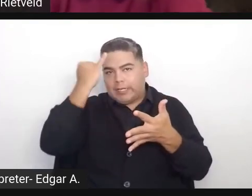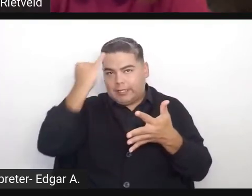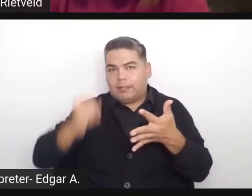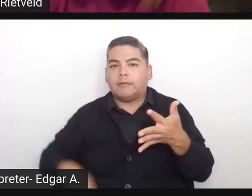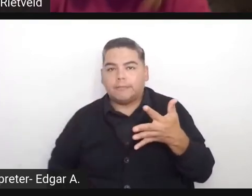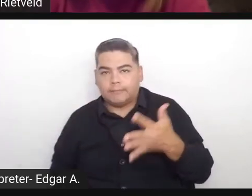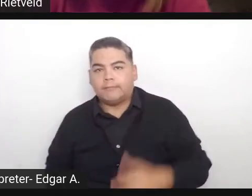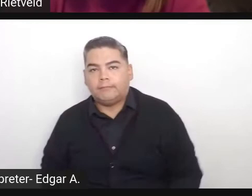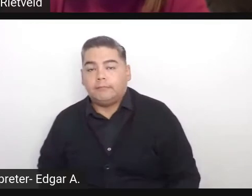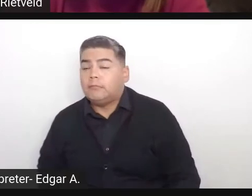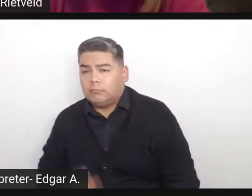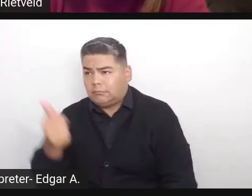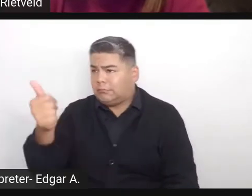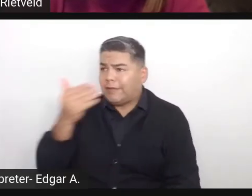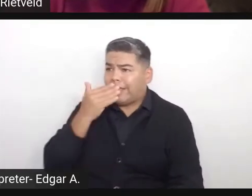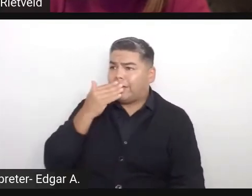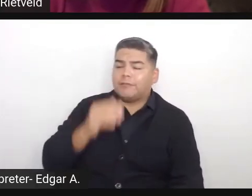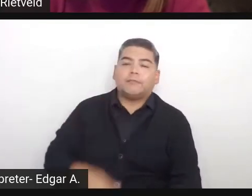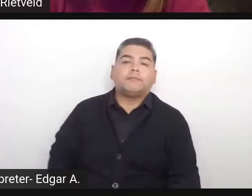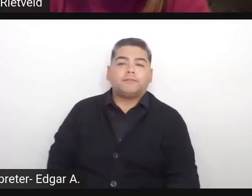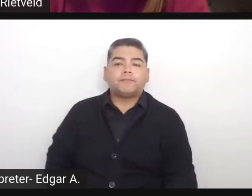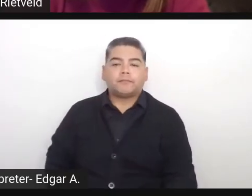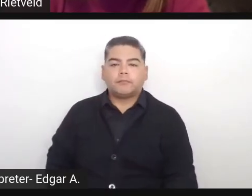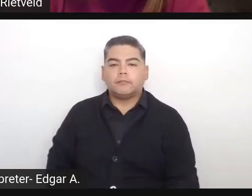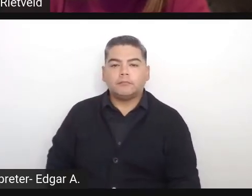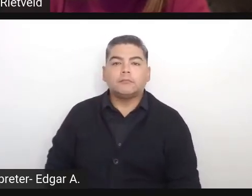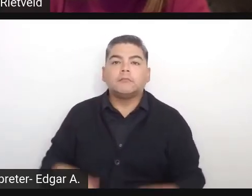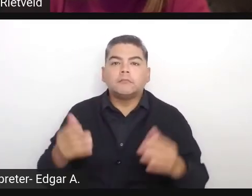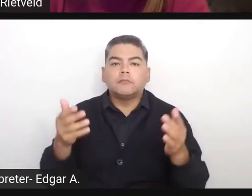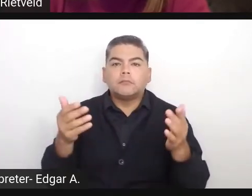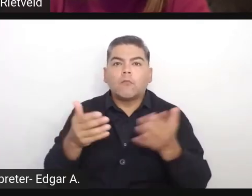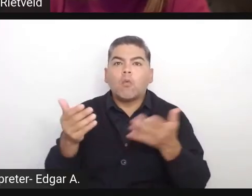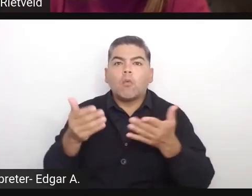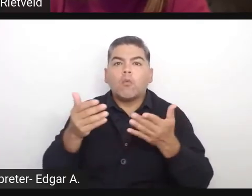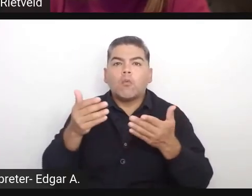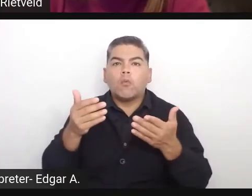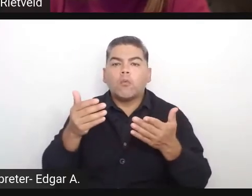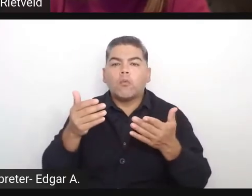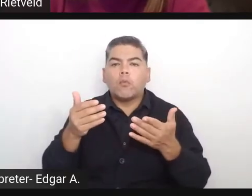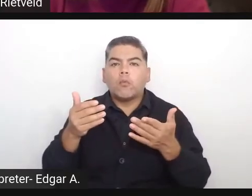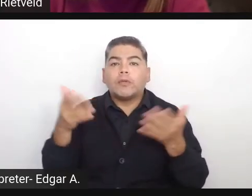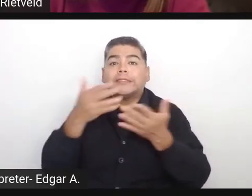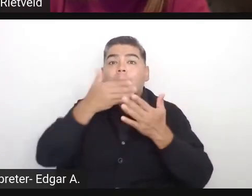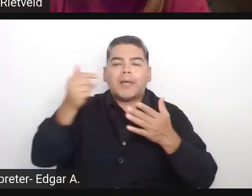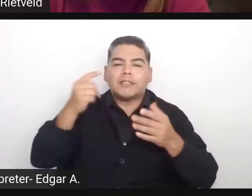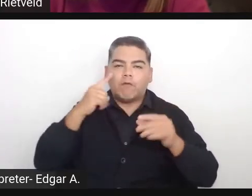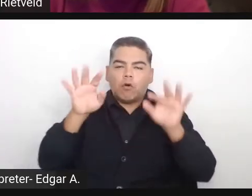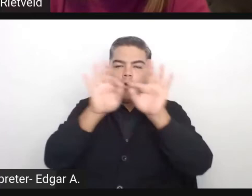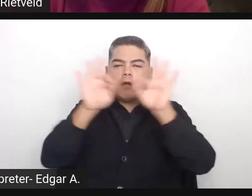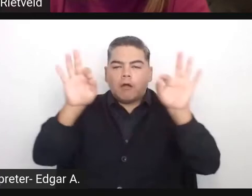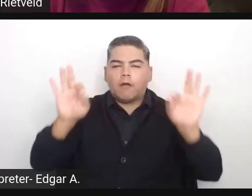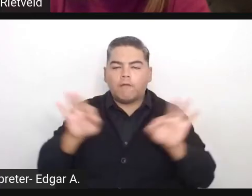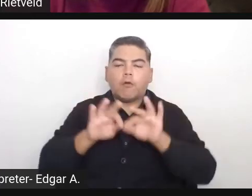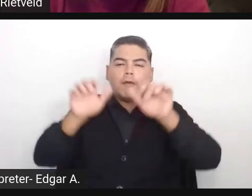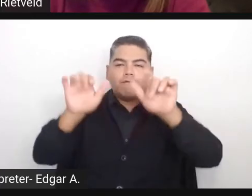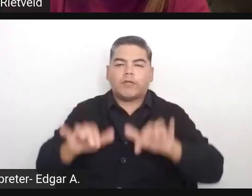Thank you. What is the best way to deal with form-fill spam with the invisible CAPTCHA?